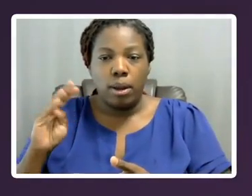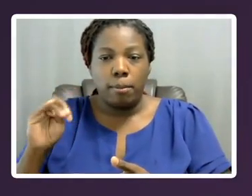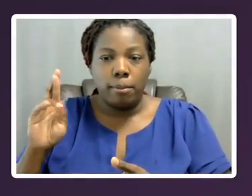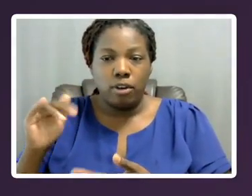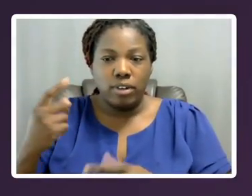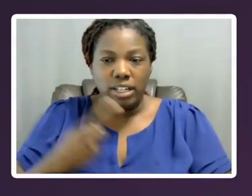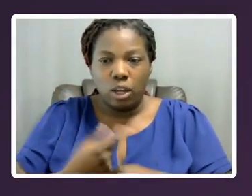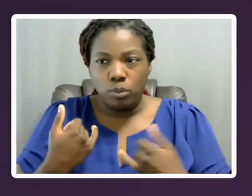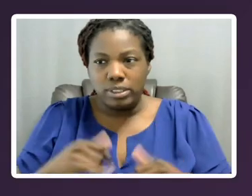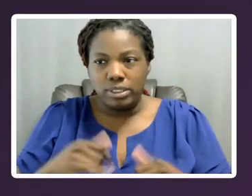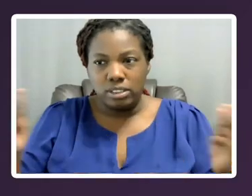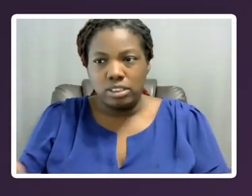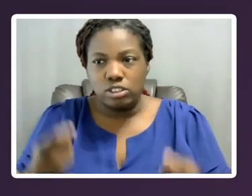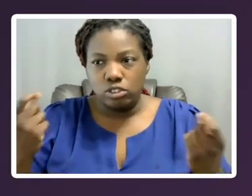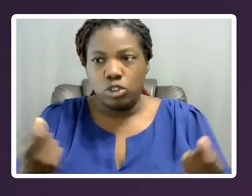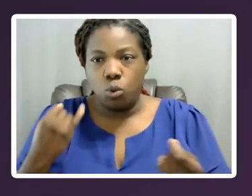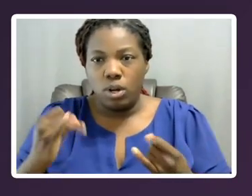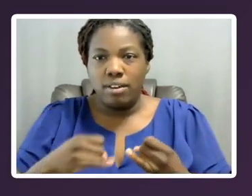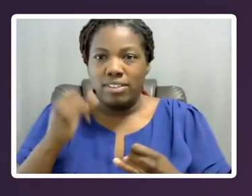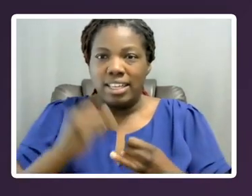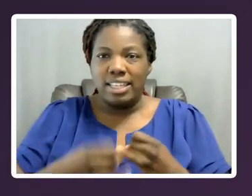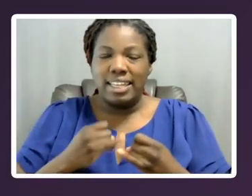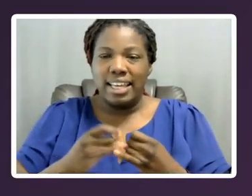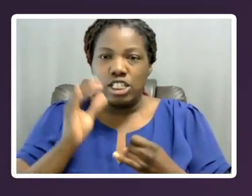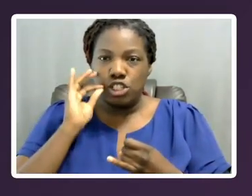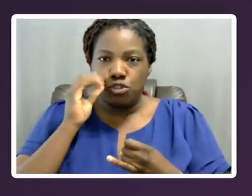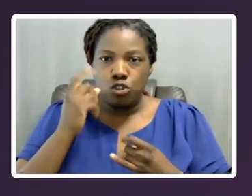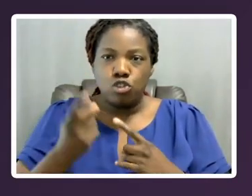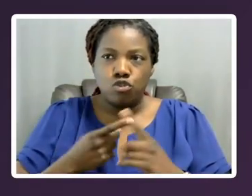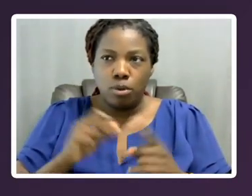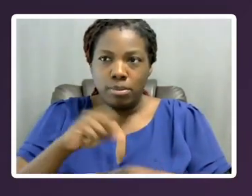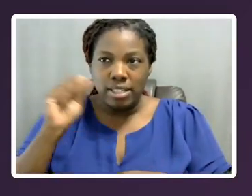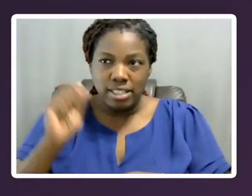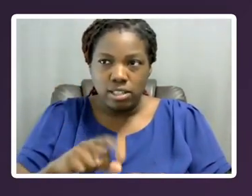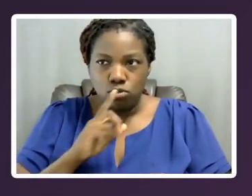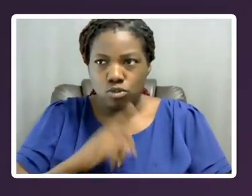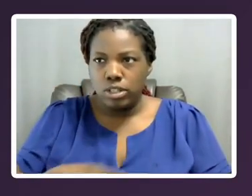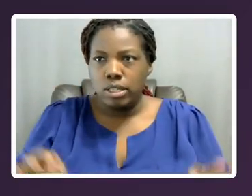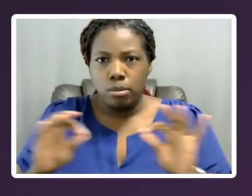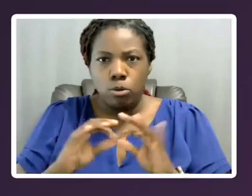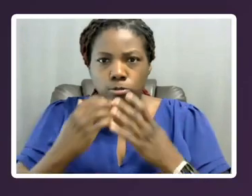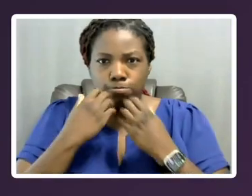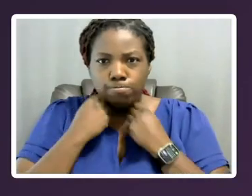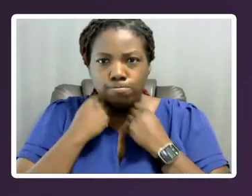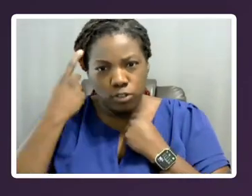of the last fruits of the growing season and was very important to our ancestors.